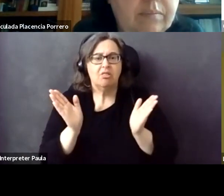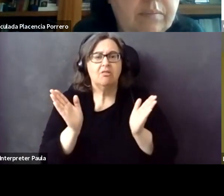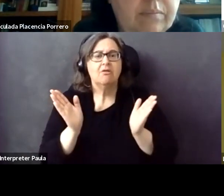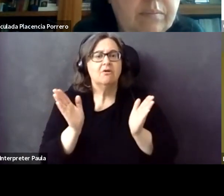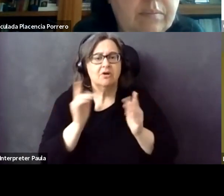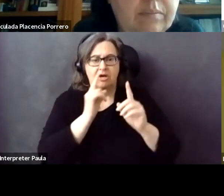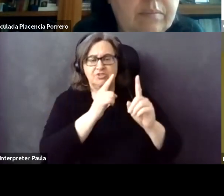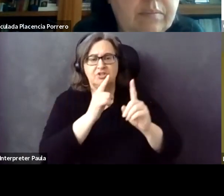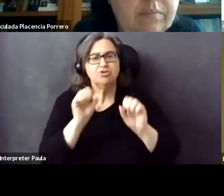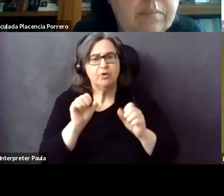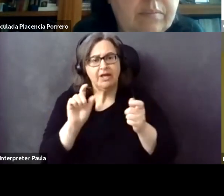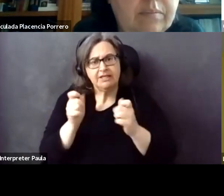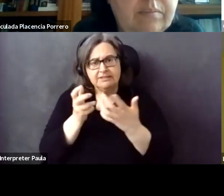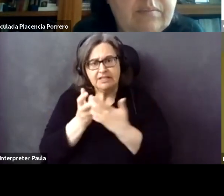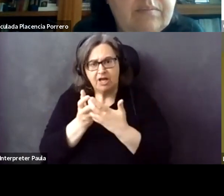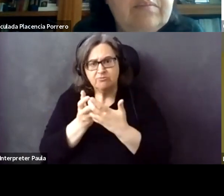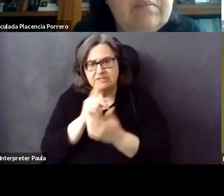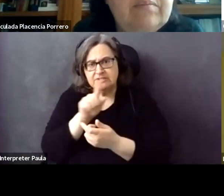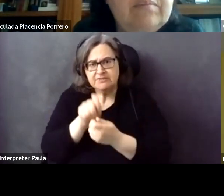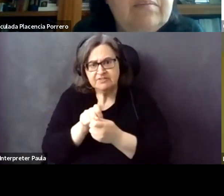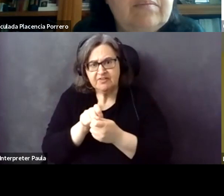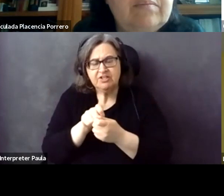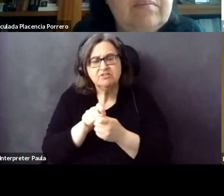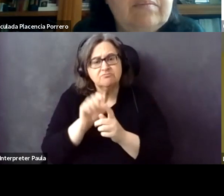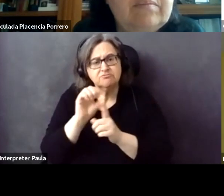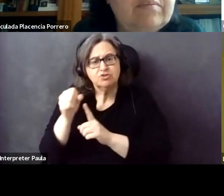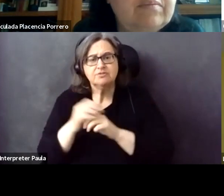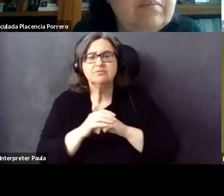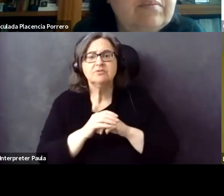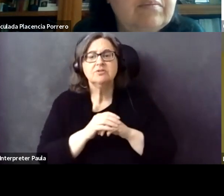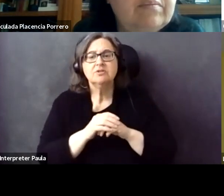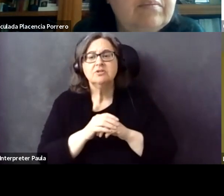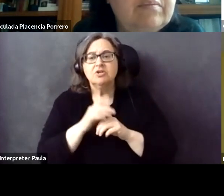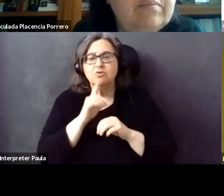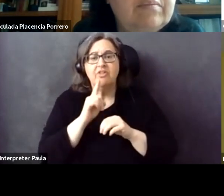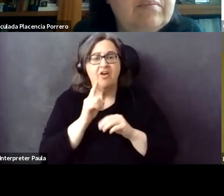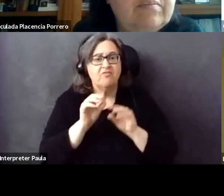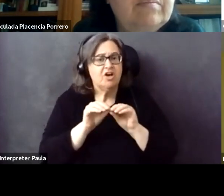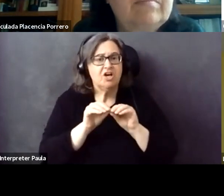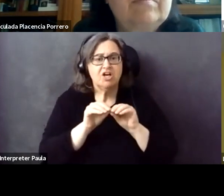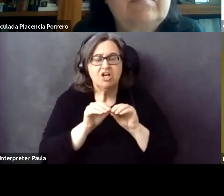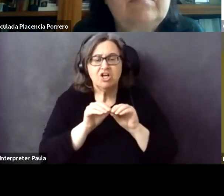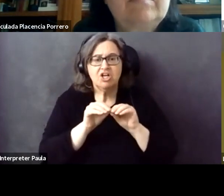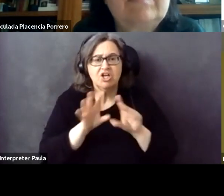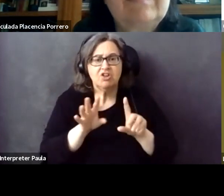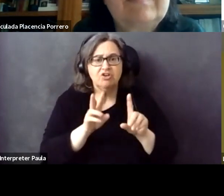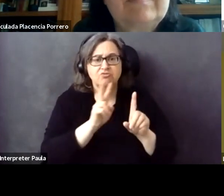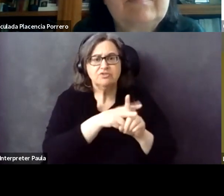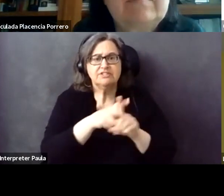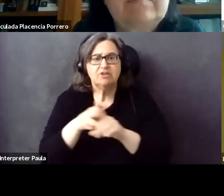accessibility requirements in terms of general objective. They can be adapted to these specific situations. It provides